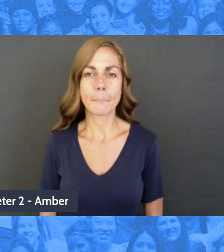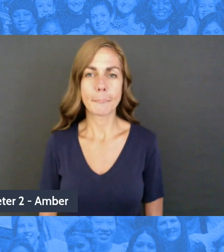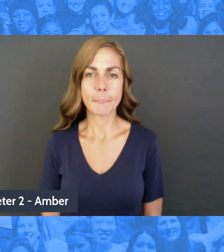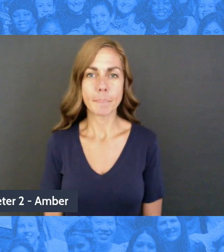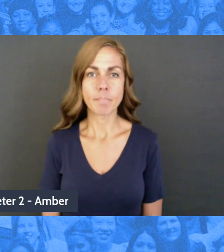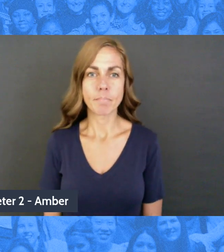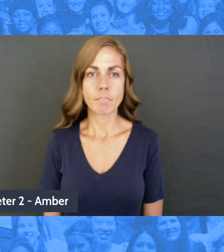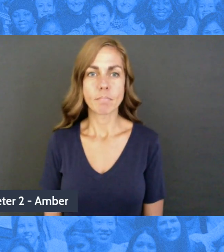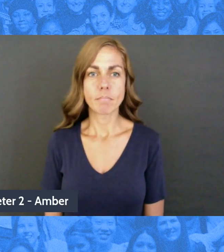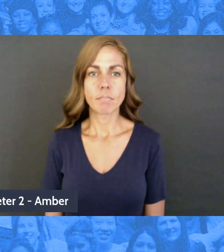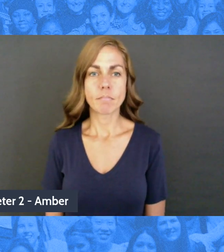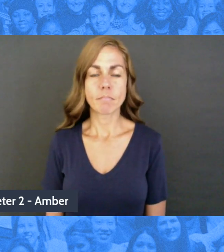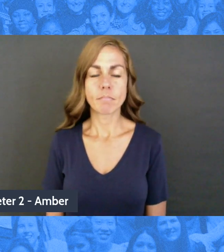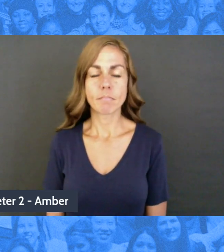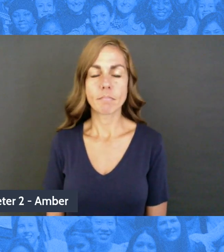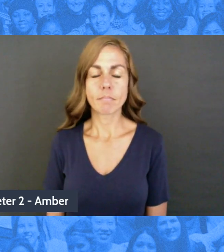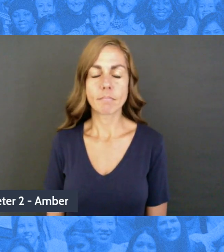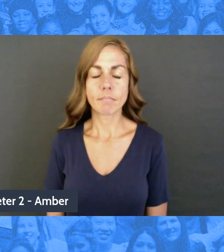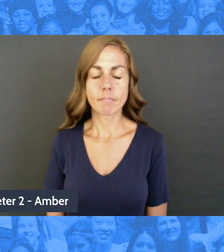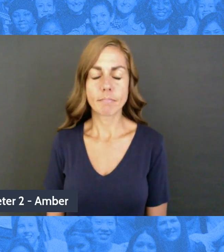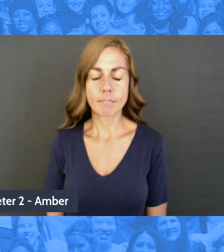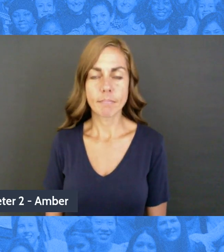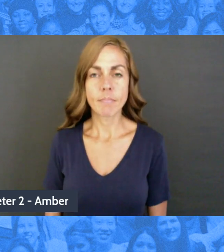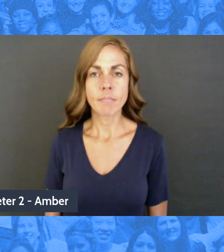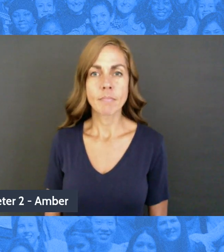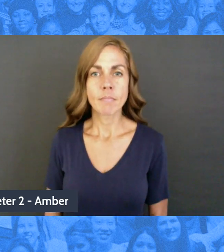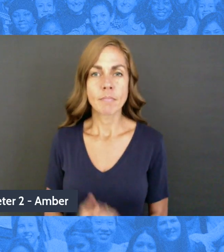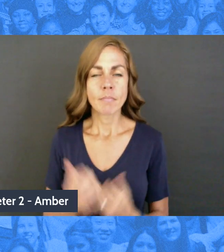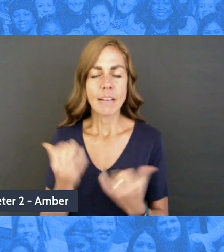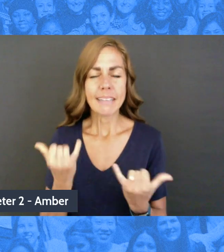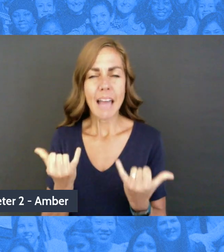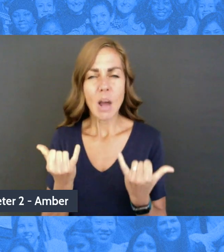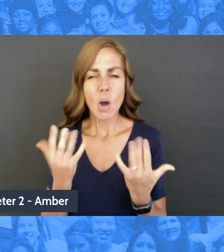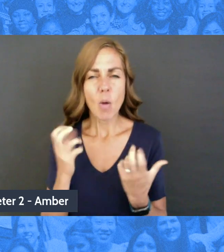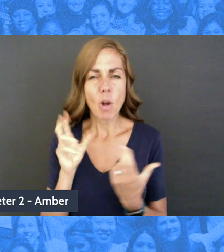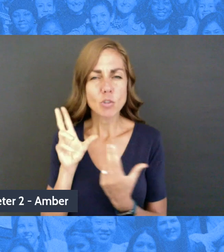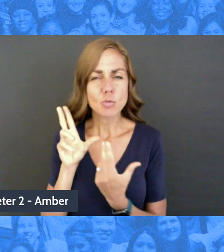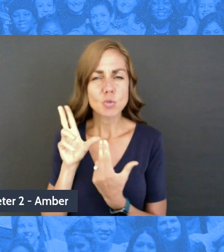And I want you to tap in to how it would feel in your body